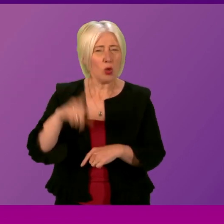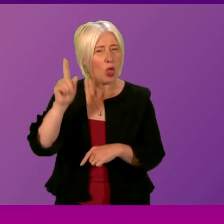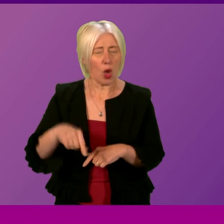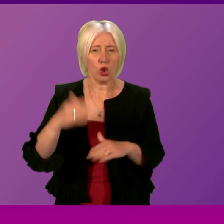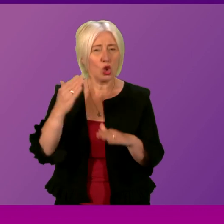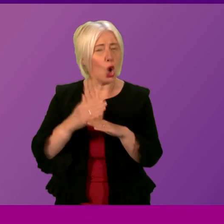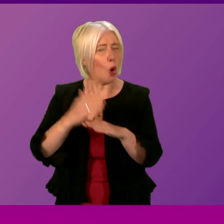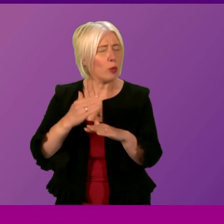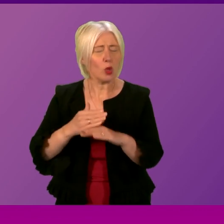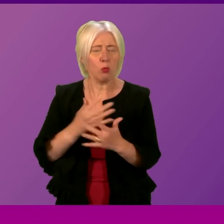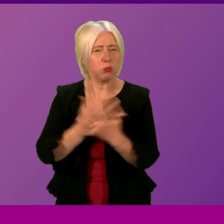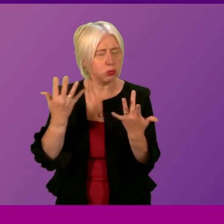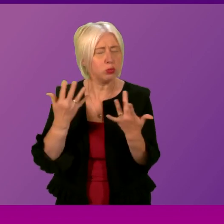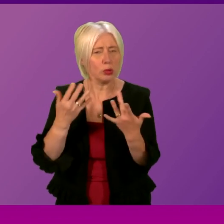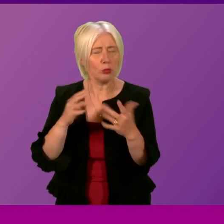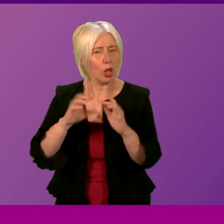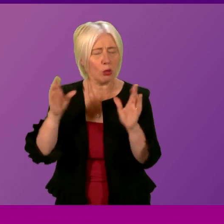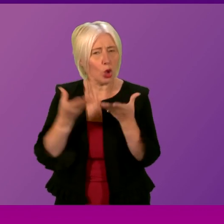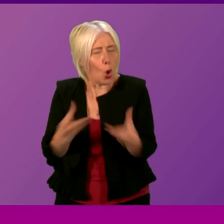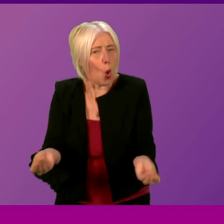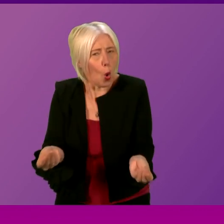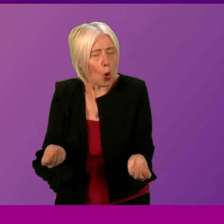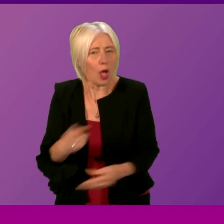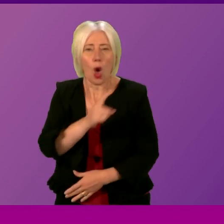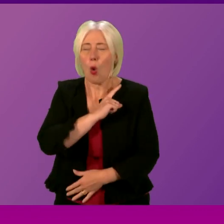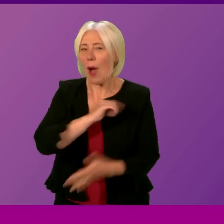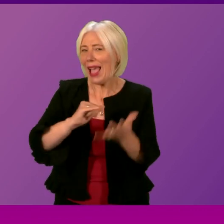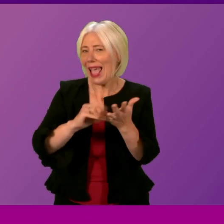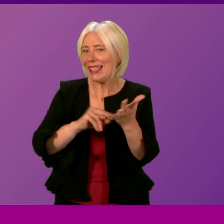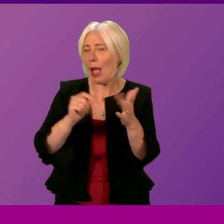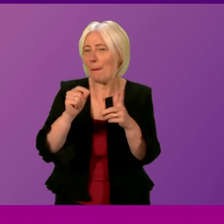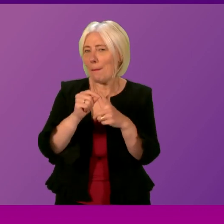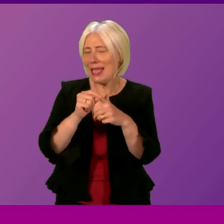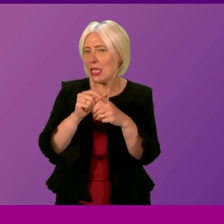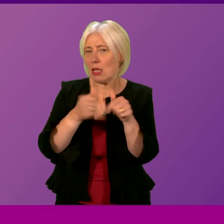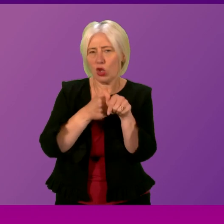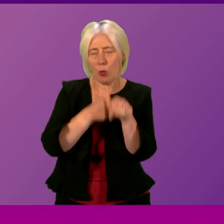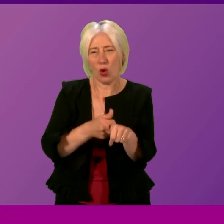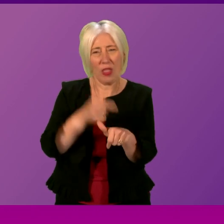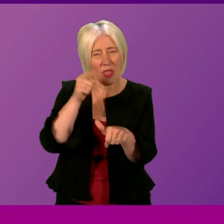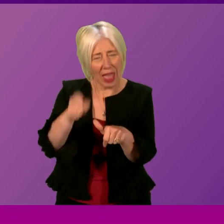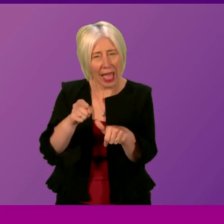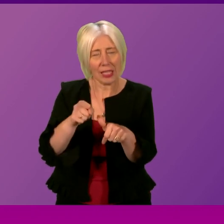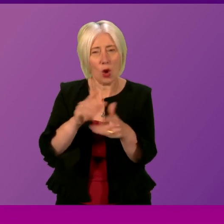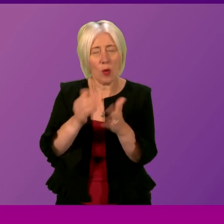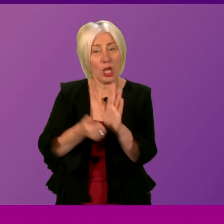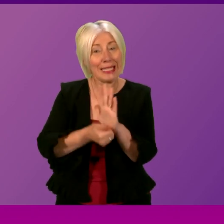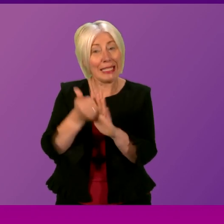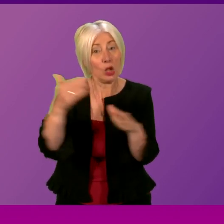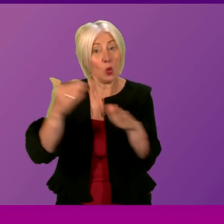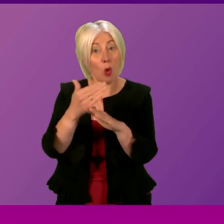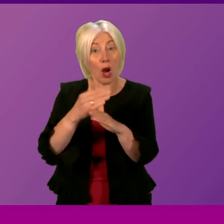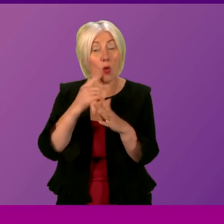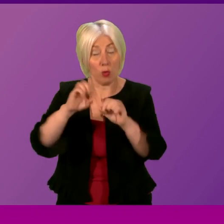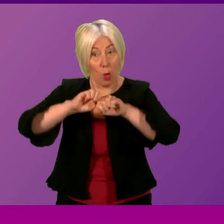so why is the SNP backing a cliff-edge scenario in which skilled jobs will be lost for good?